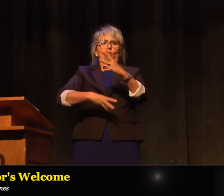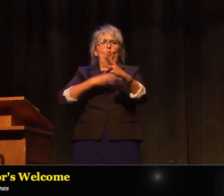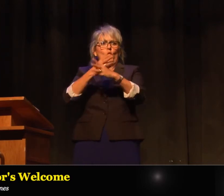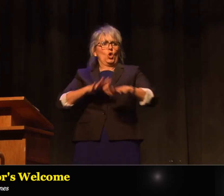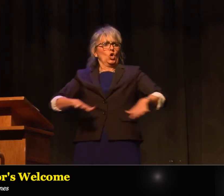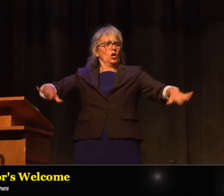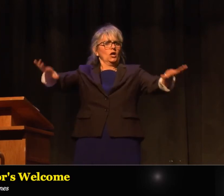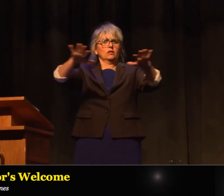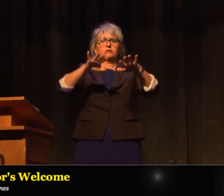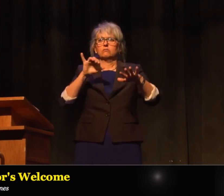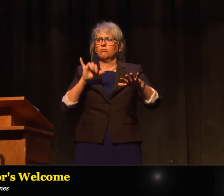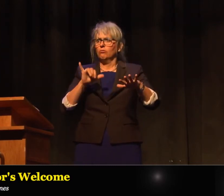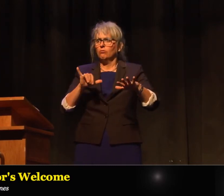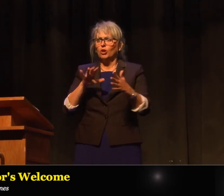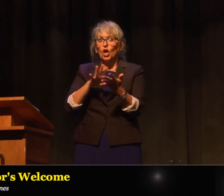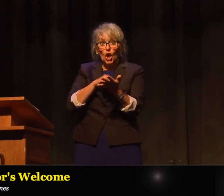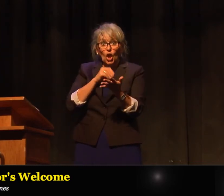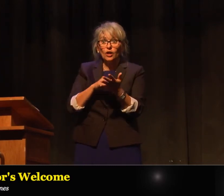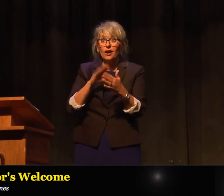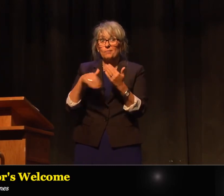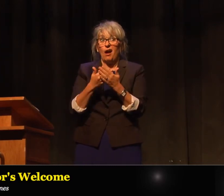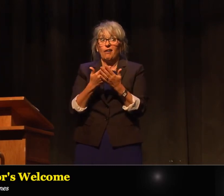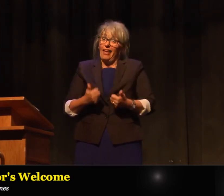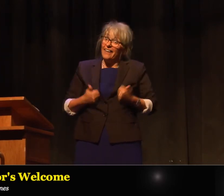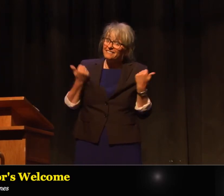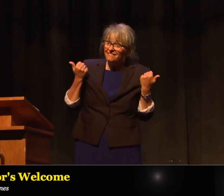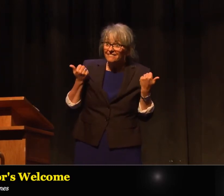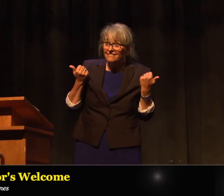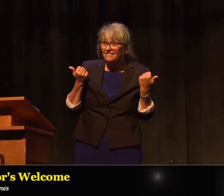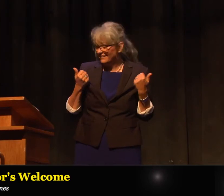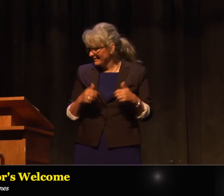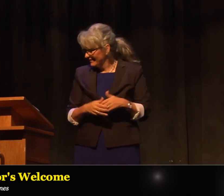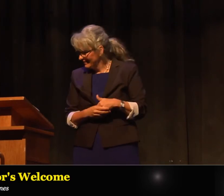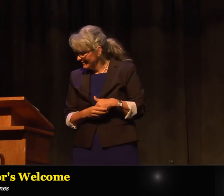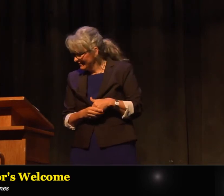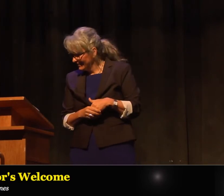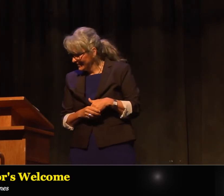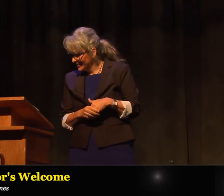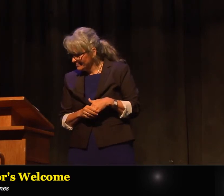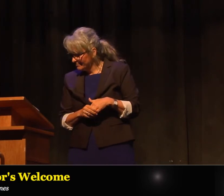Becoming aware in the world, learning about life.